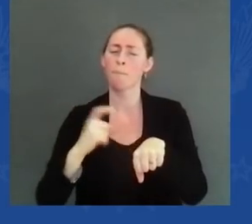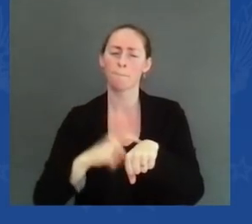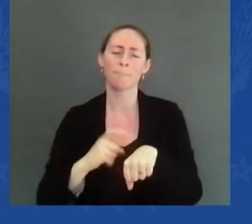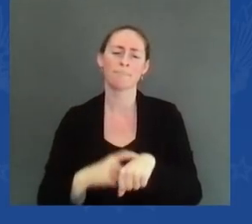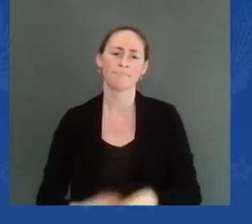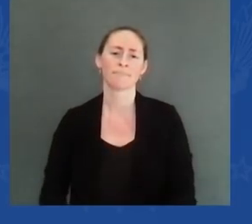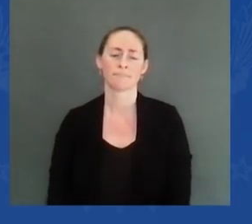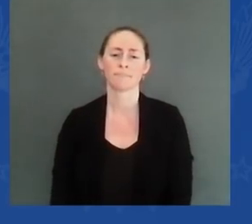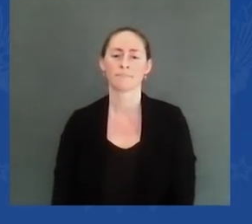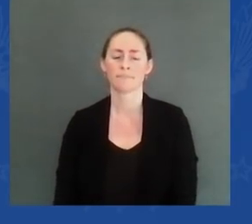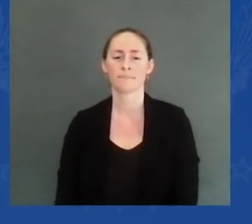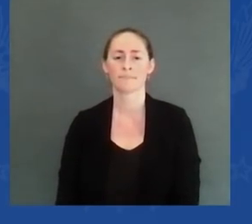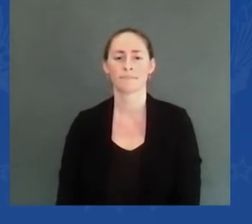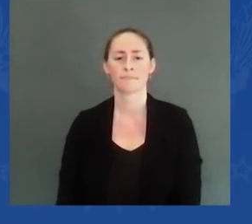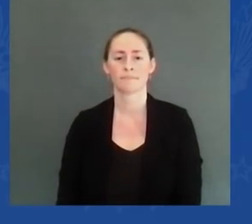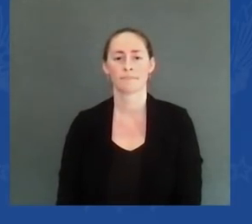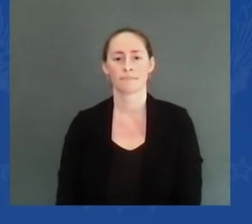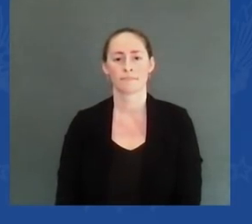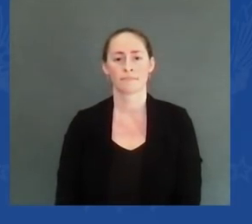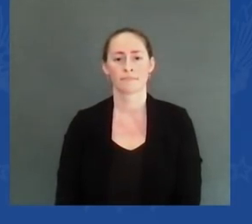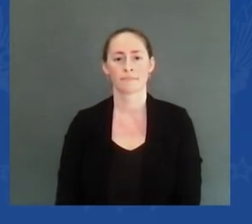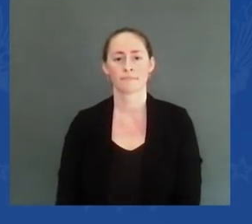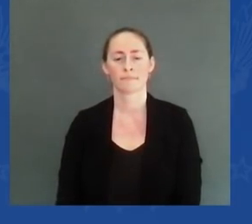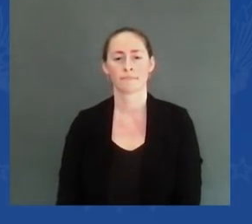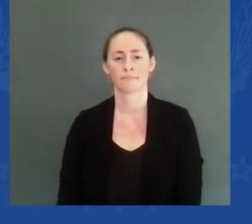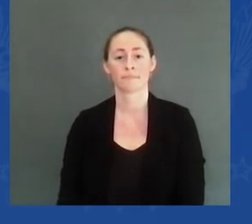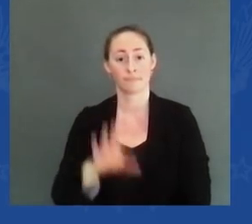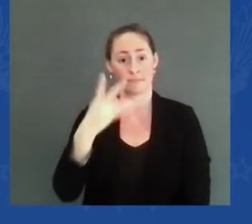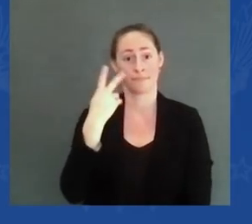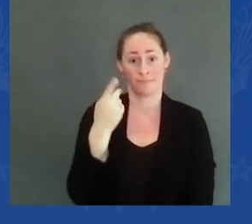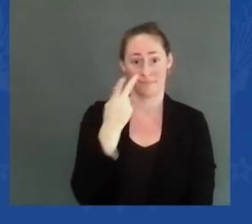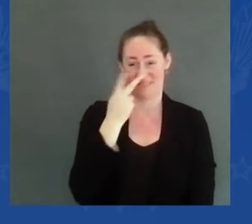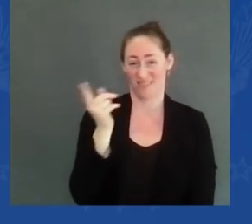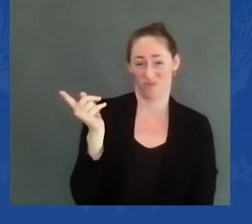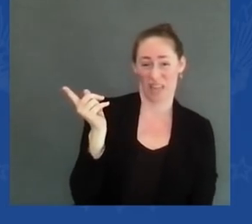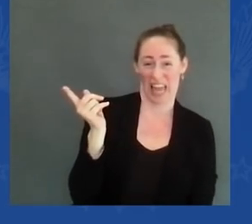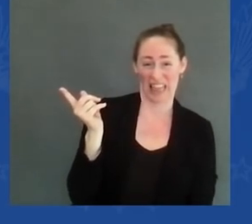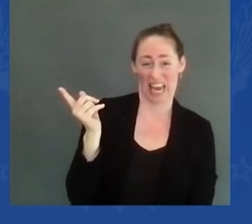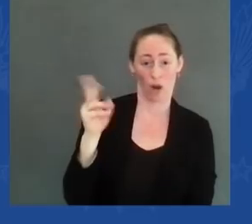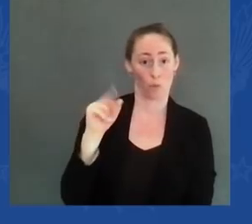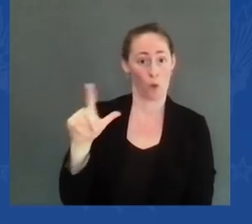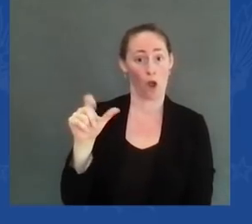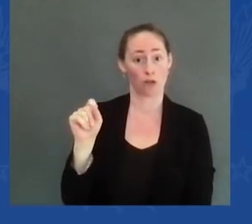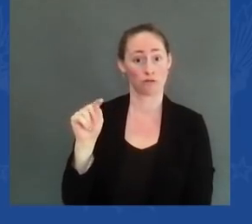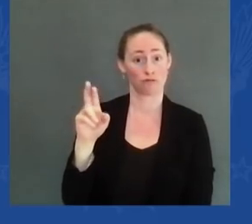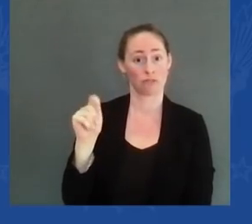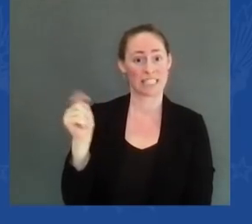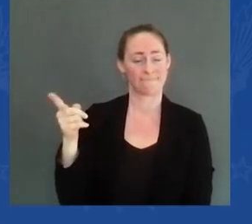acknowledges if we spend the money on these things, we're going to grow the economy, increase employment.